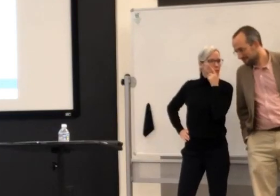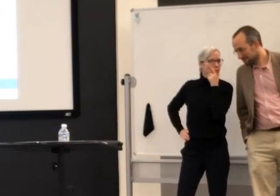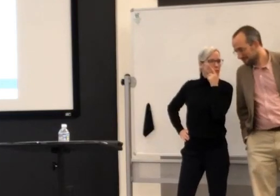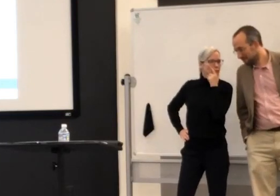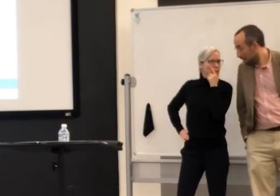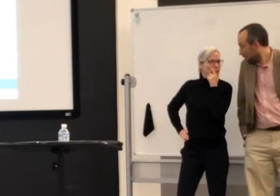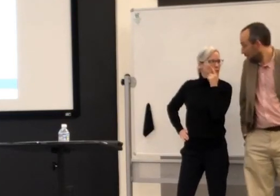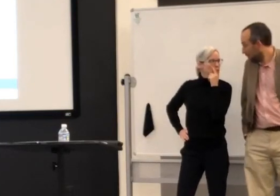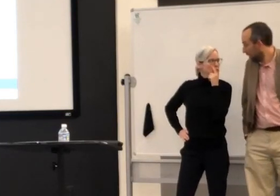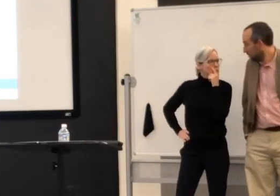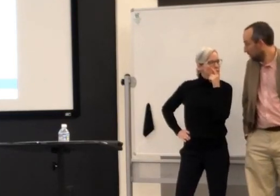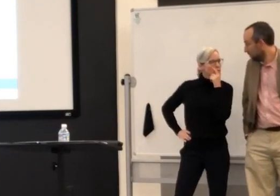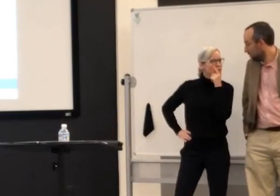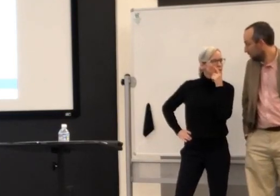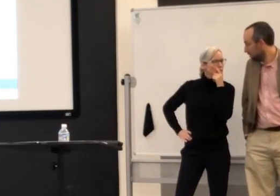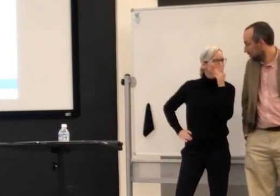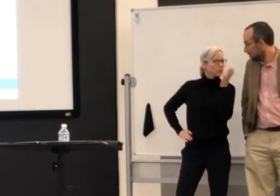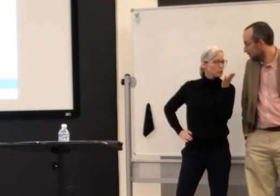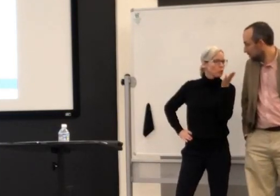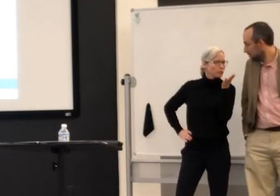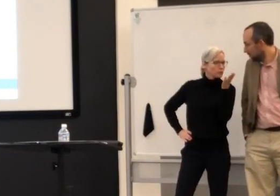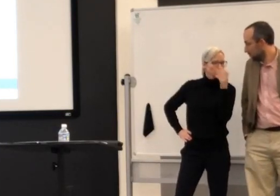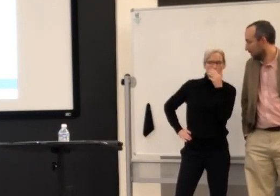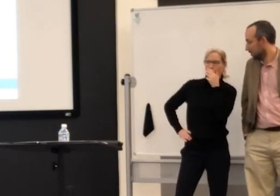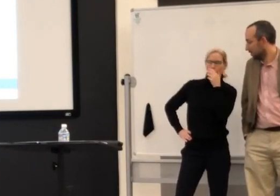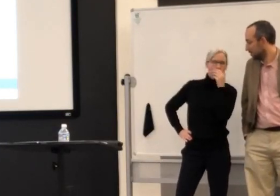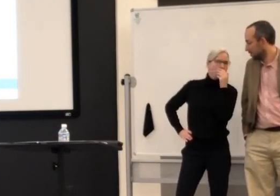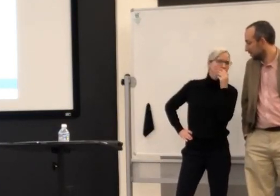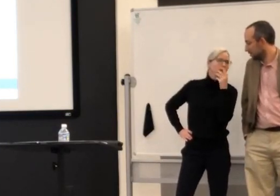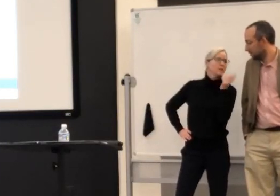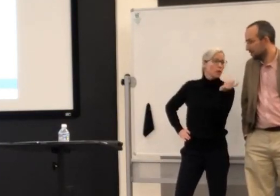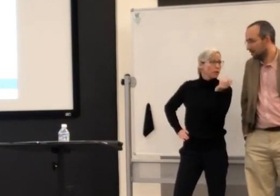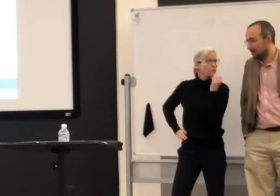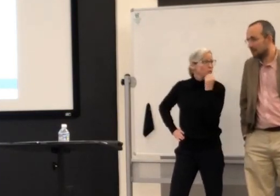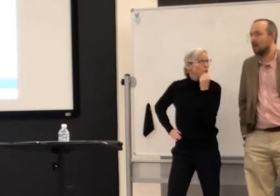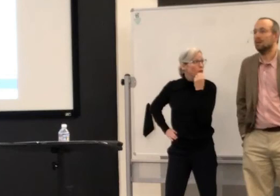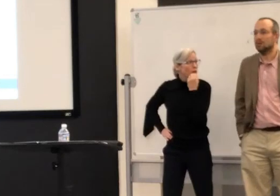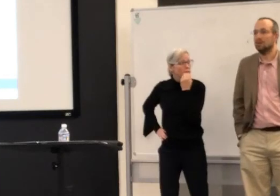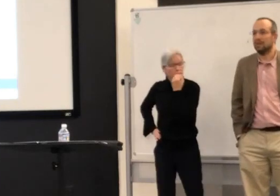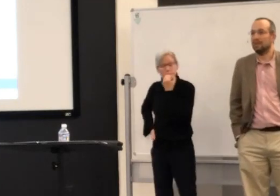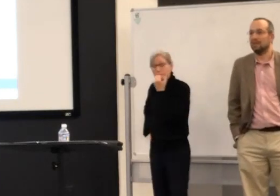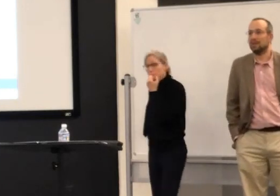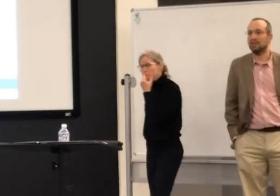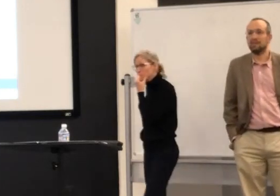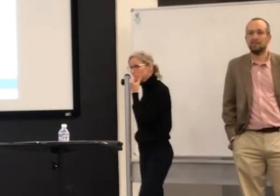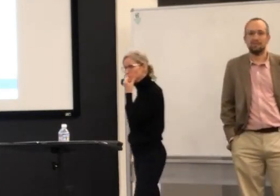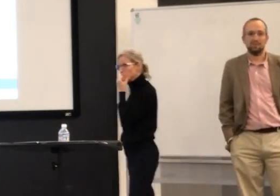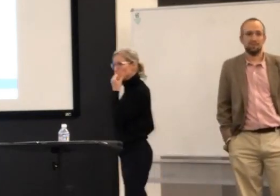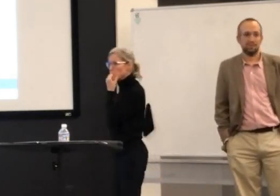questions come to mind for any clarification we are going to figure out the best way to make note of those